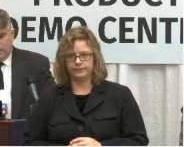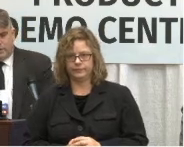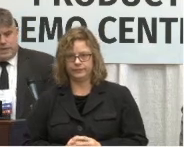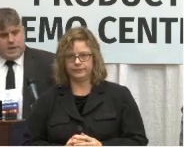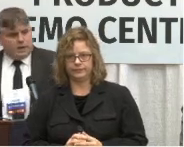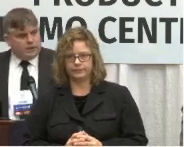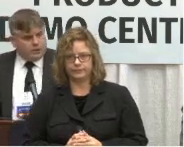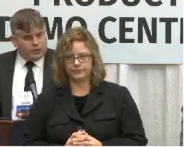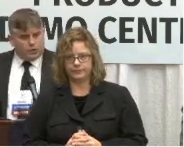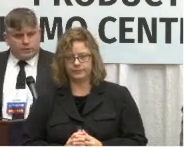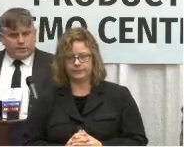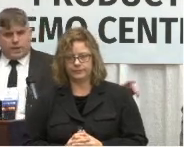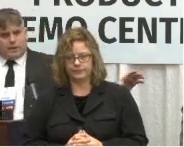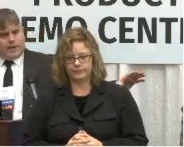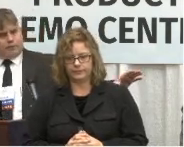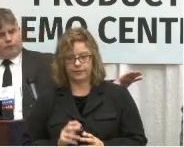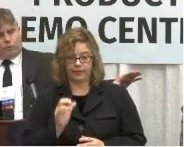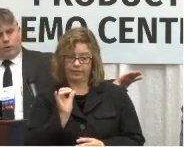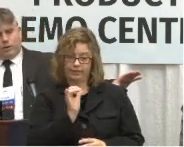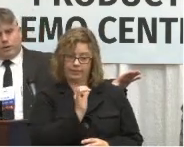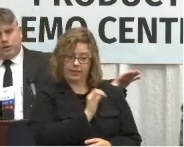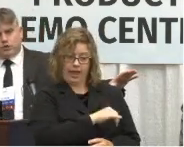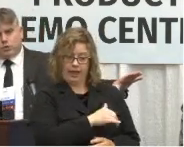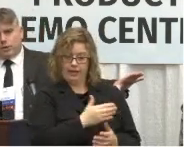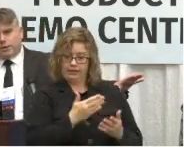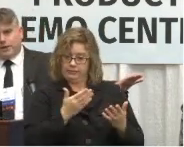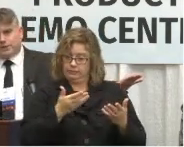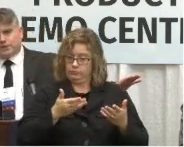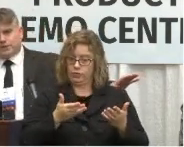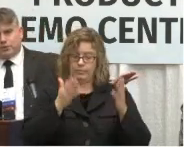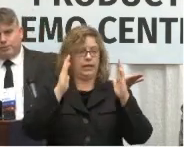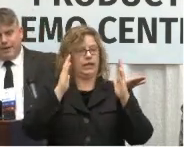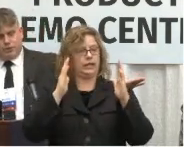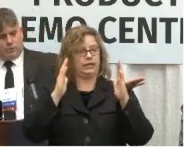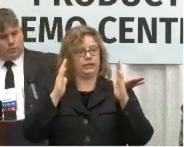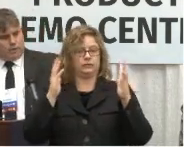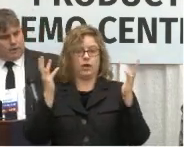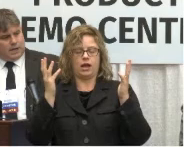The unit allows for shortcuts to the menu